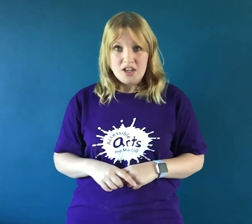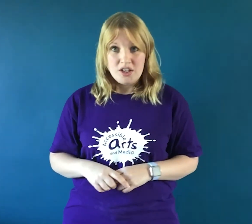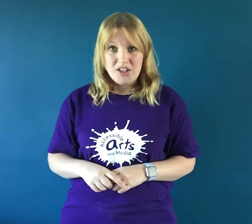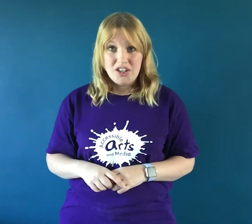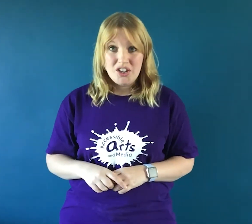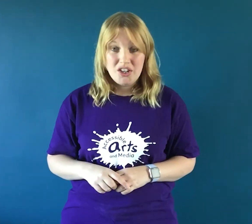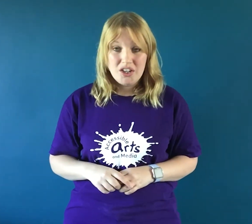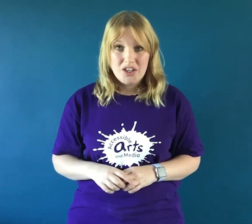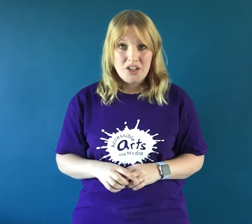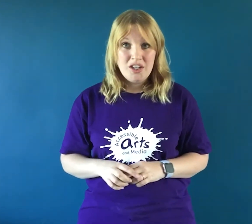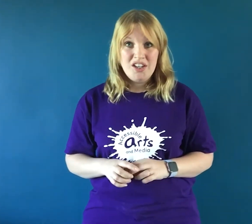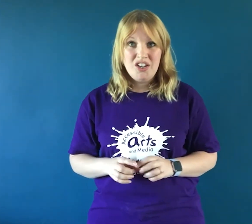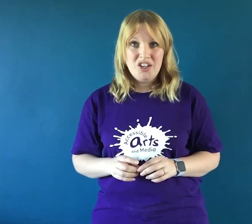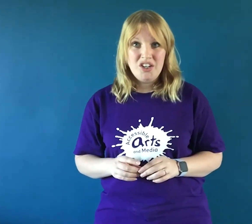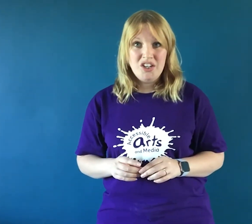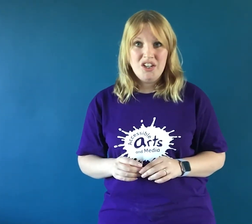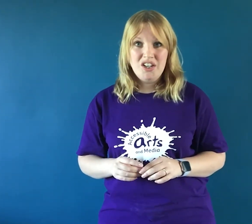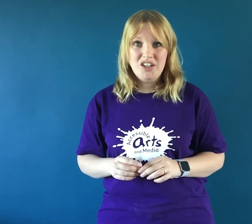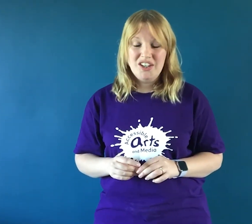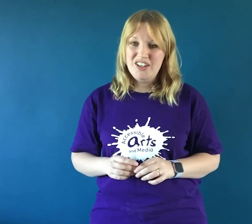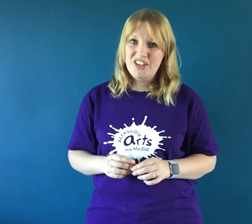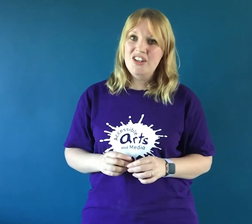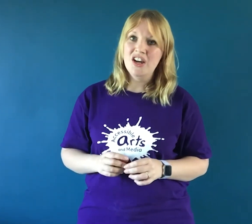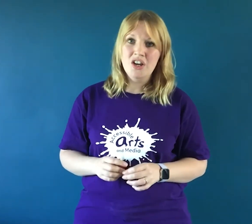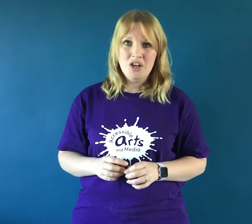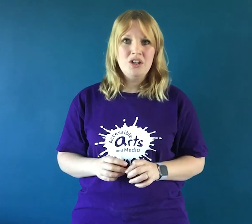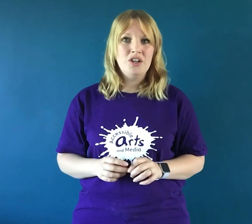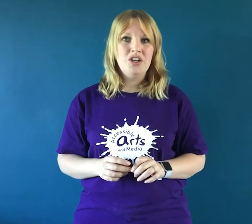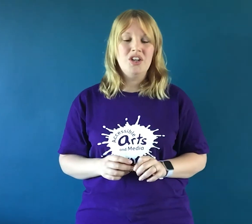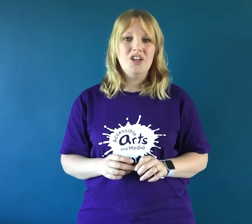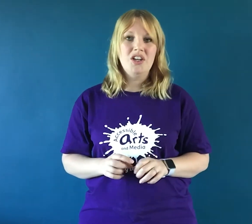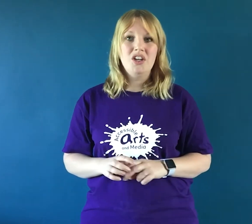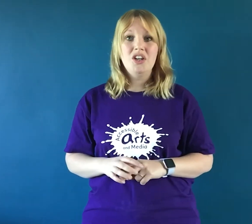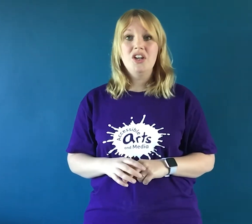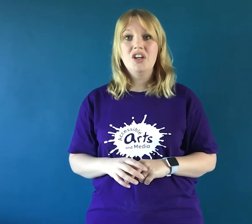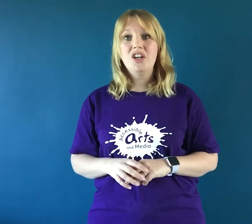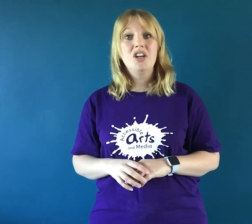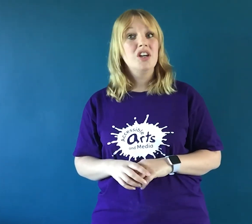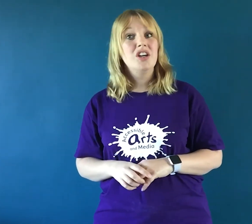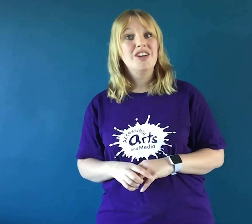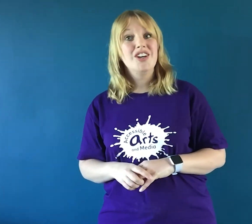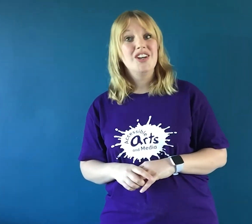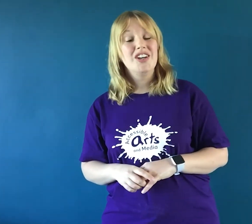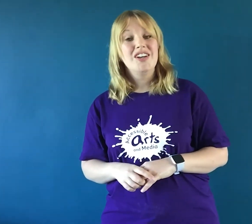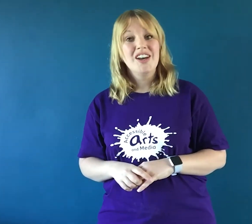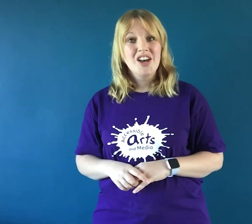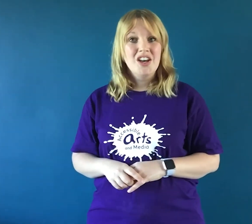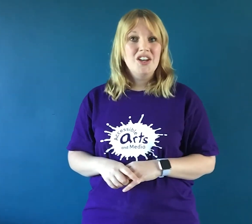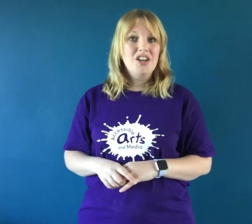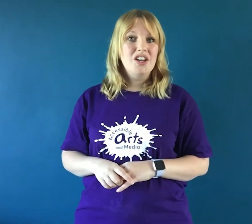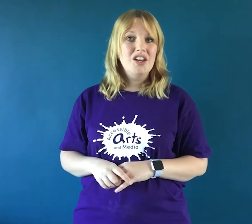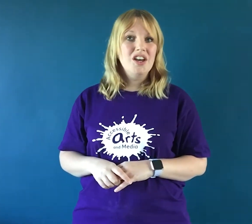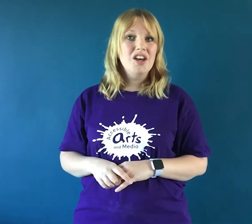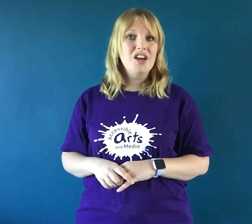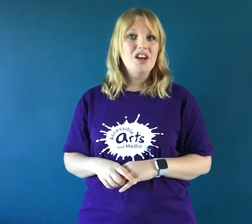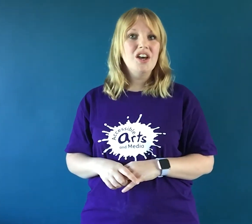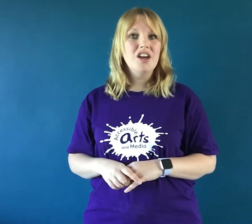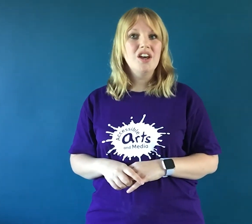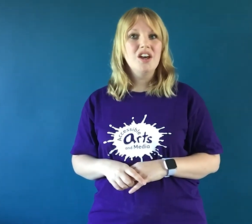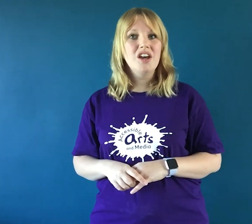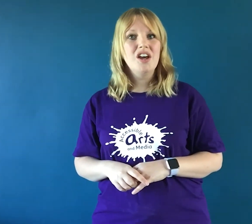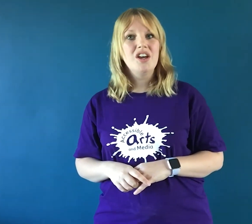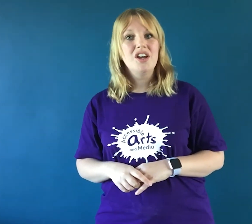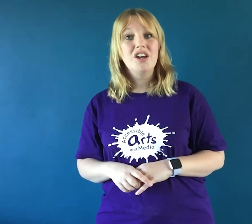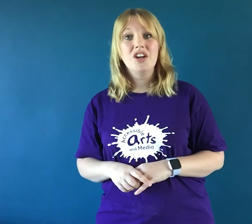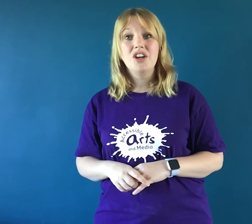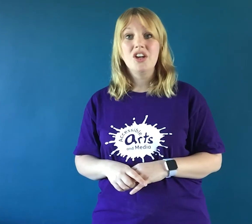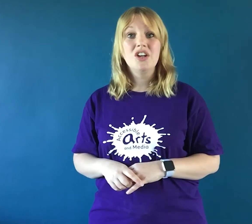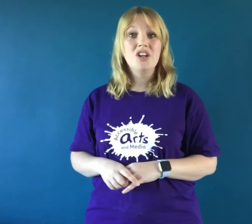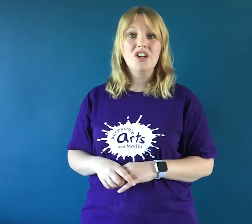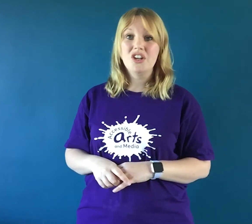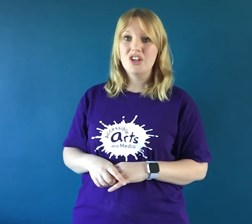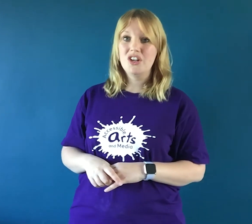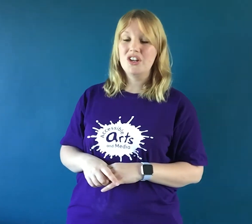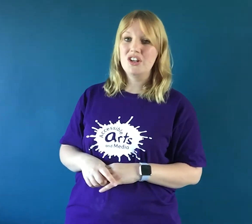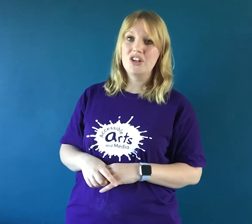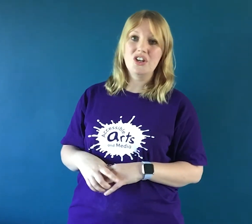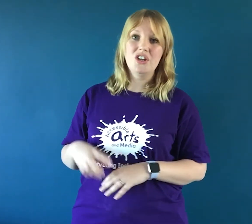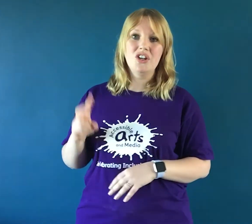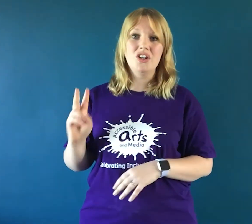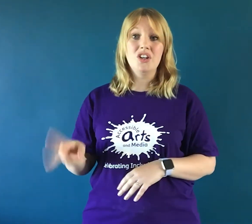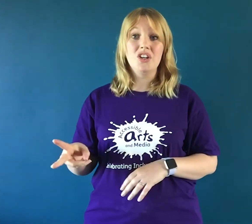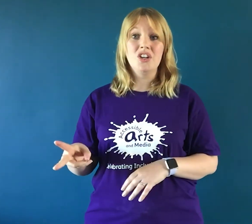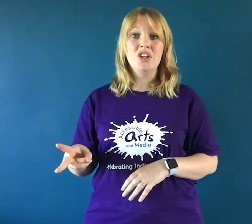Ee, ee, ee. Ee, ee, ee. Ee, ee, ee, ee, ee, ee, ee, ee, ee.